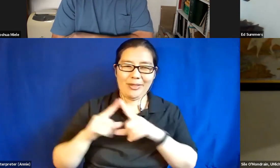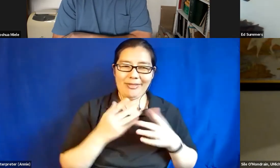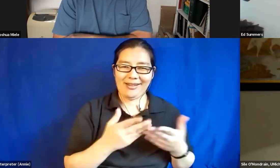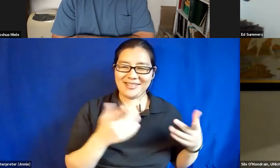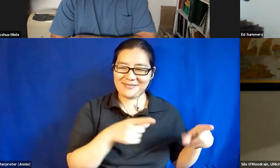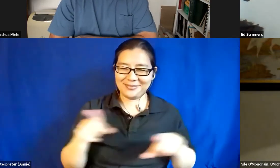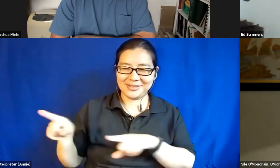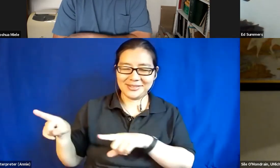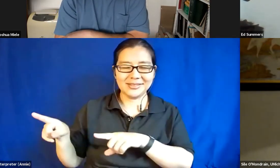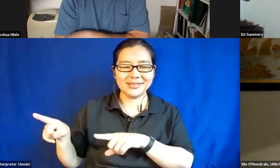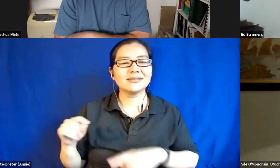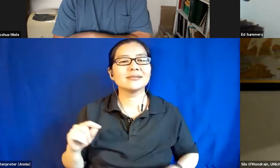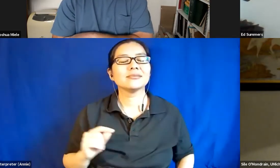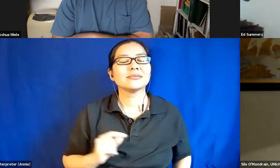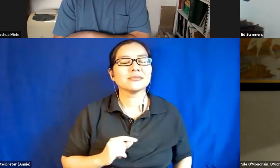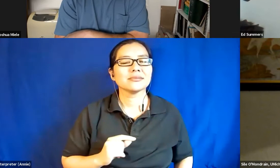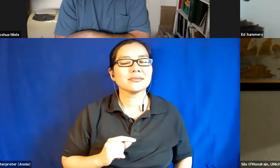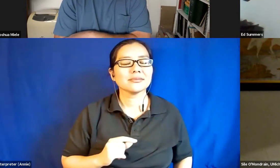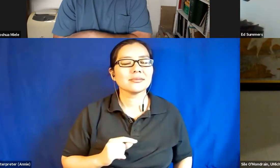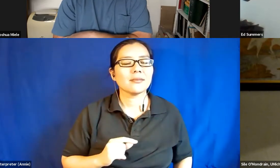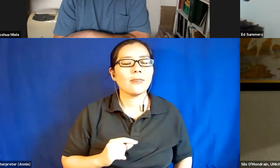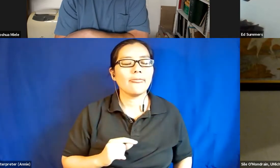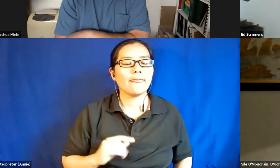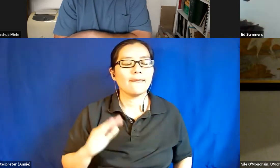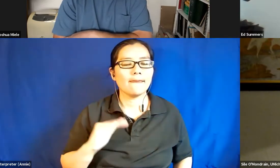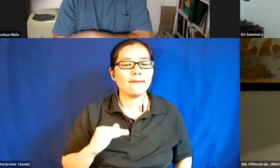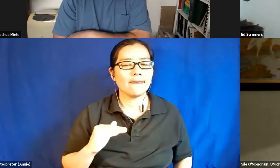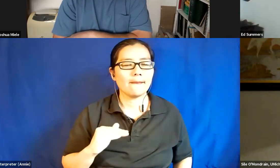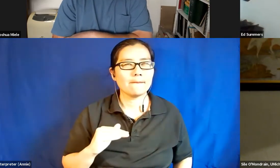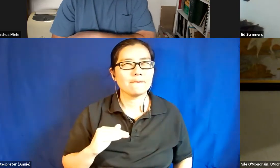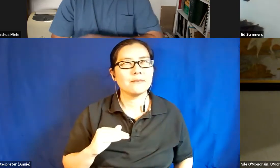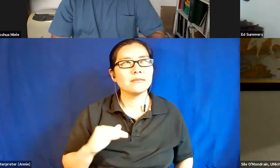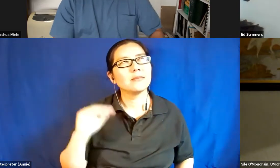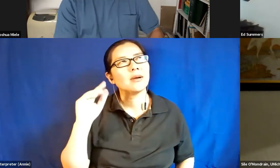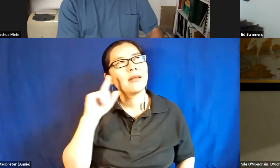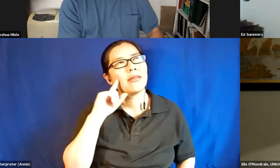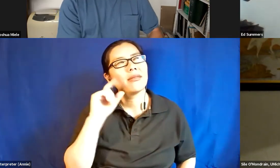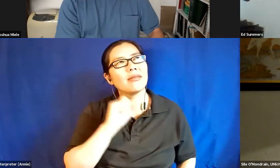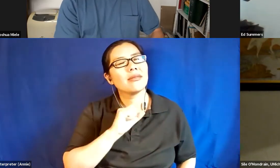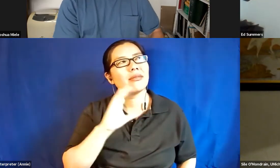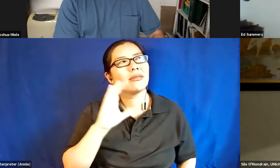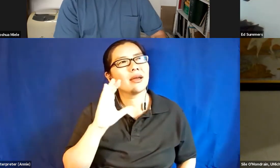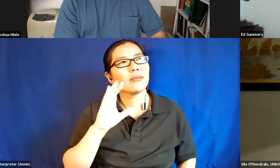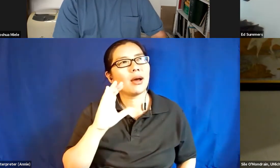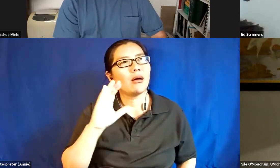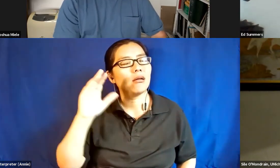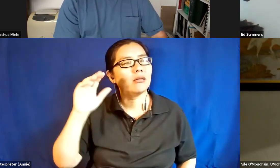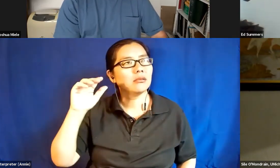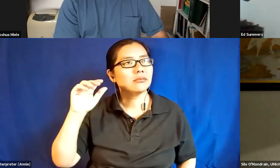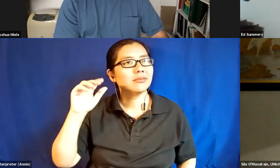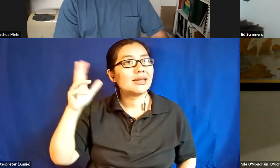As we think about the modality of audition, of hearing and vision